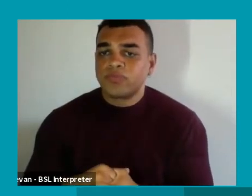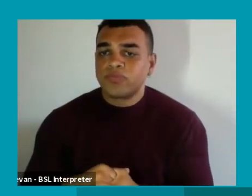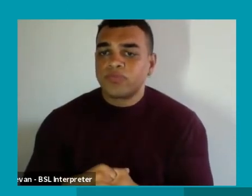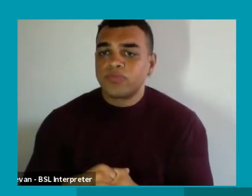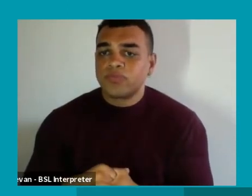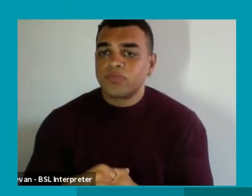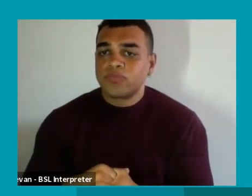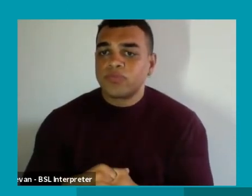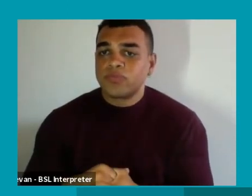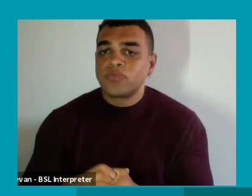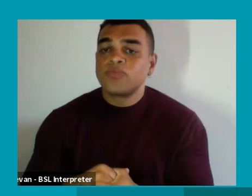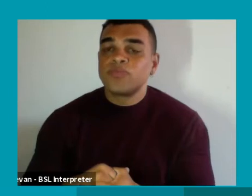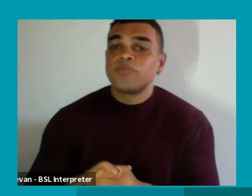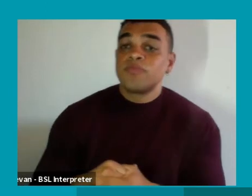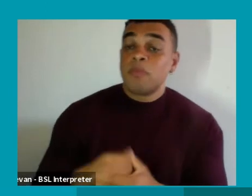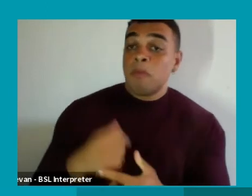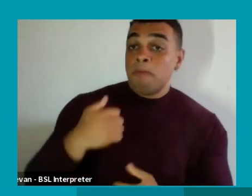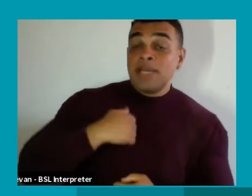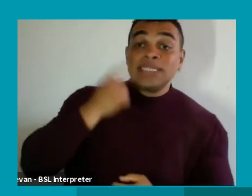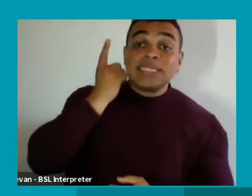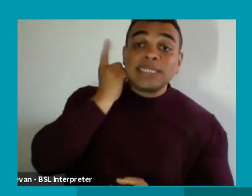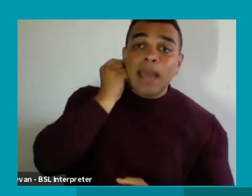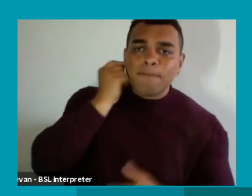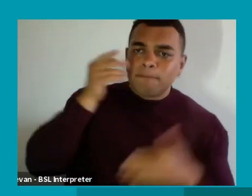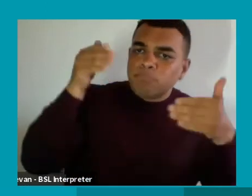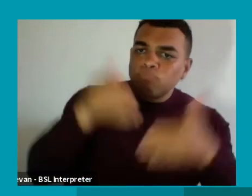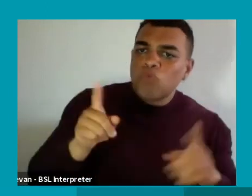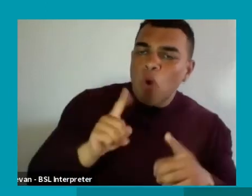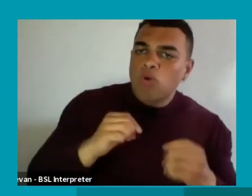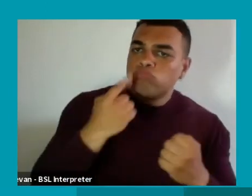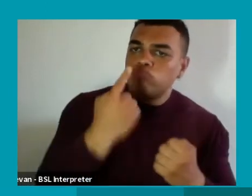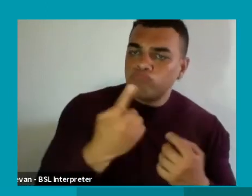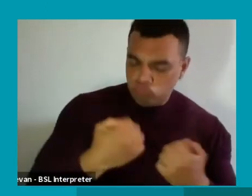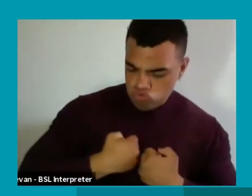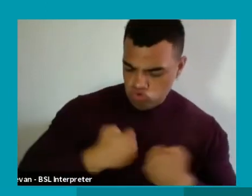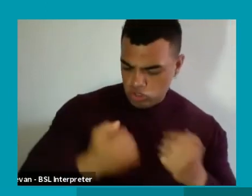I mean you know recruiters or employers are really savvy if they feel they